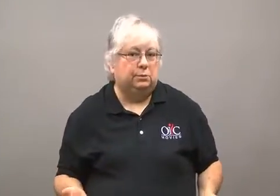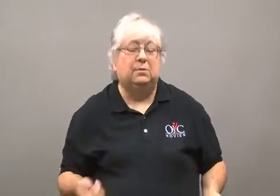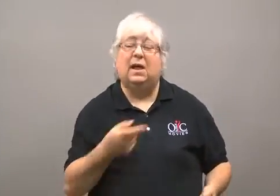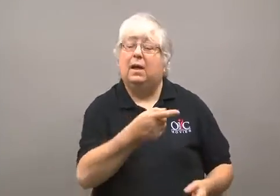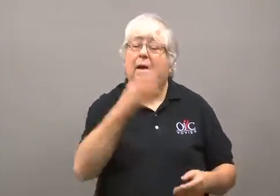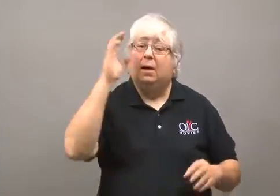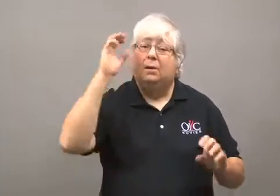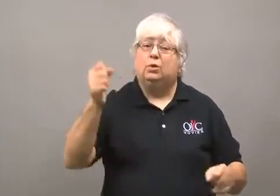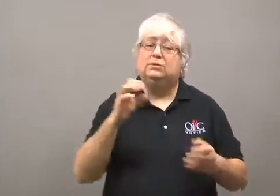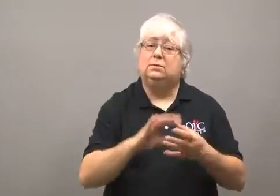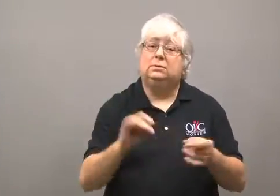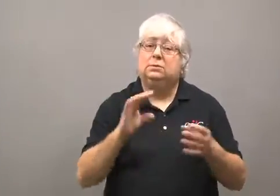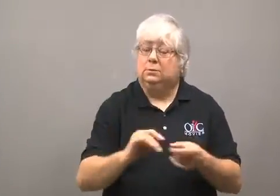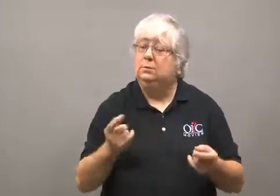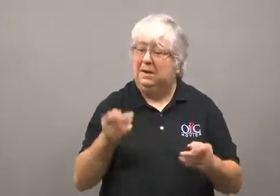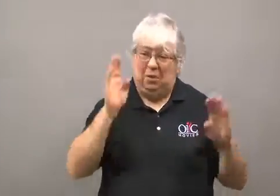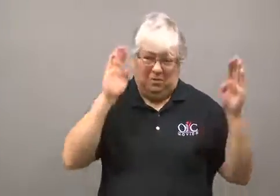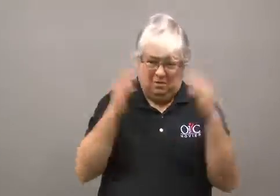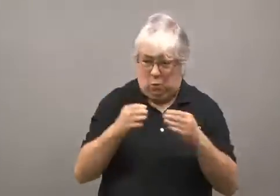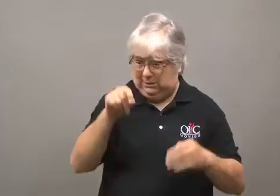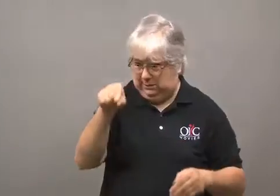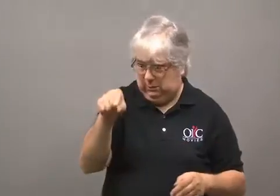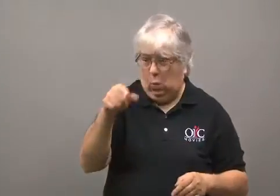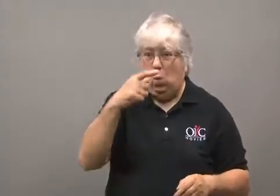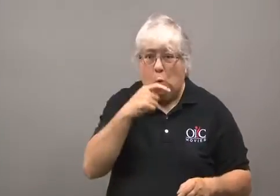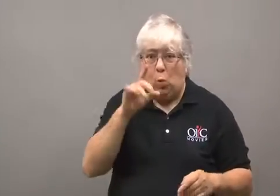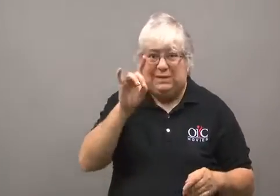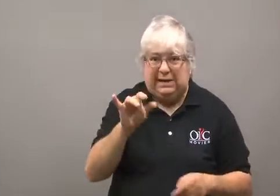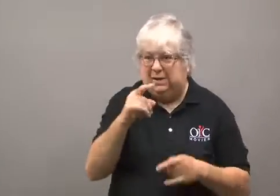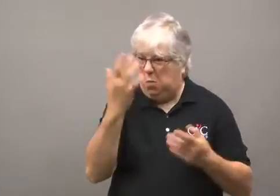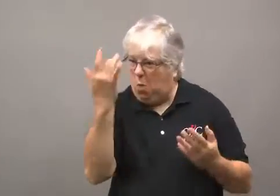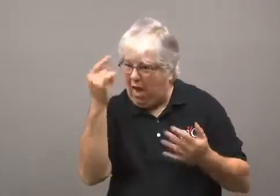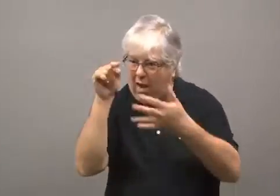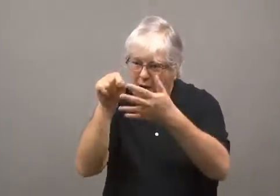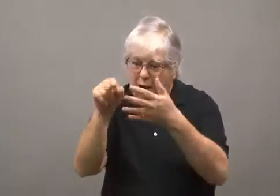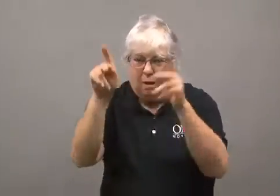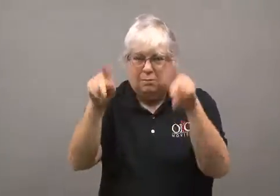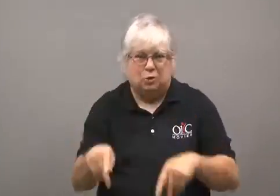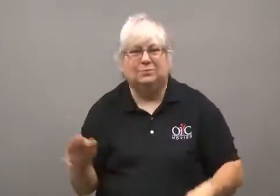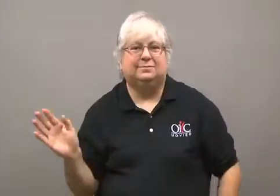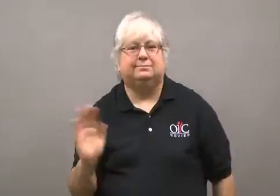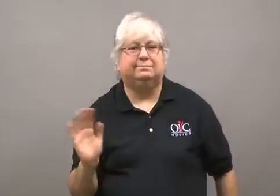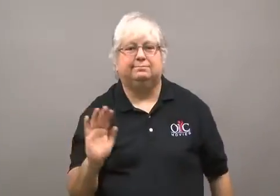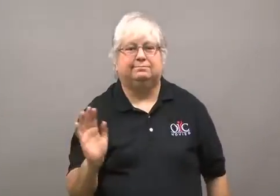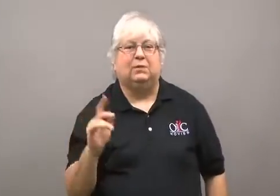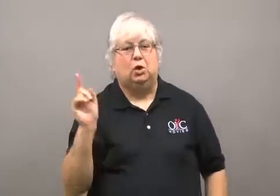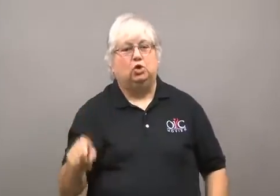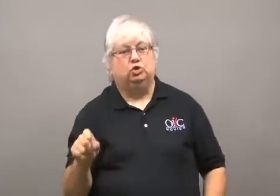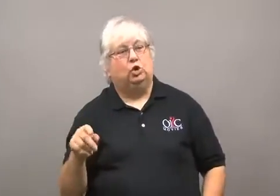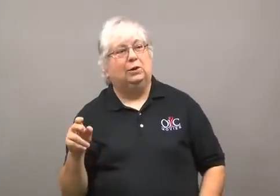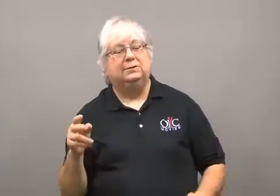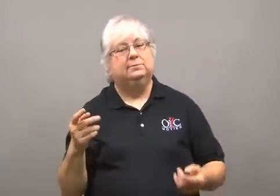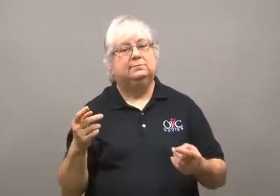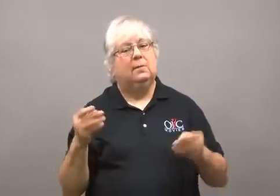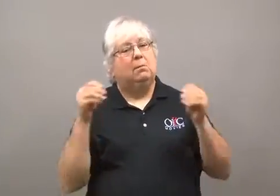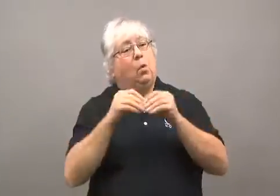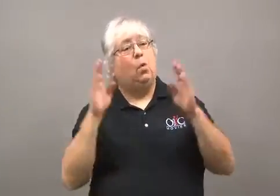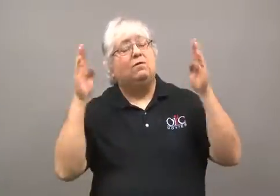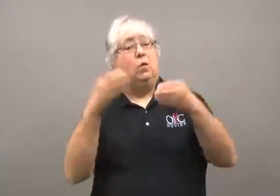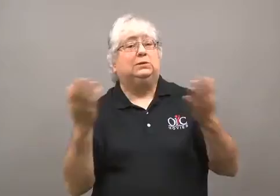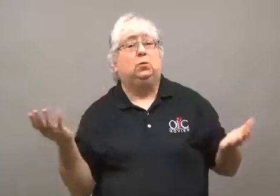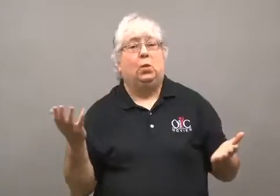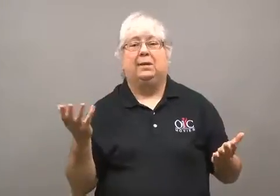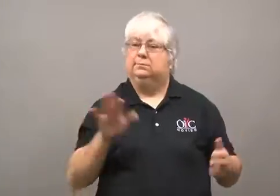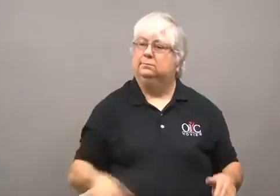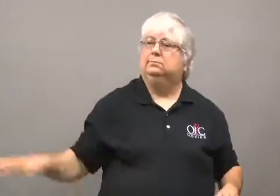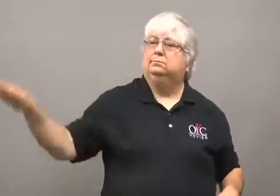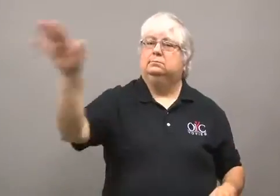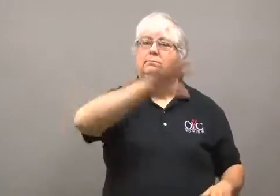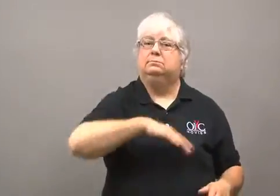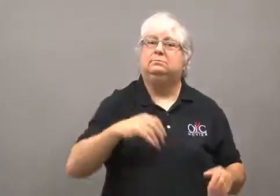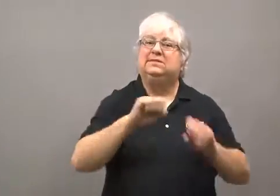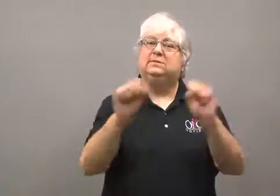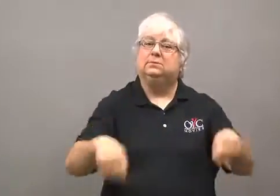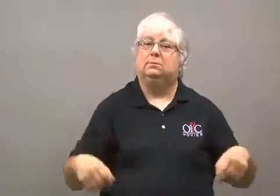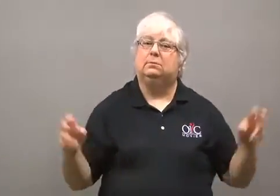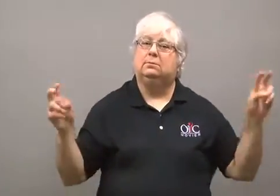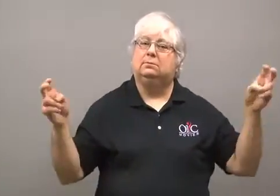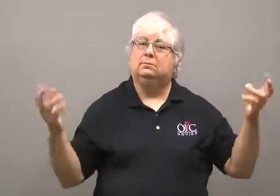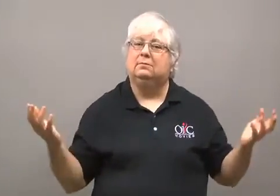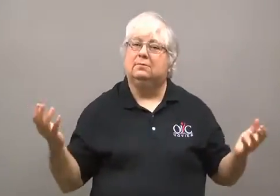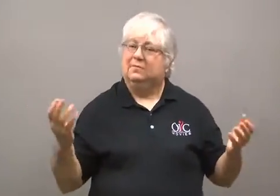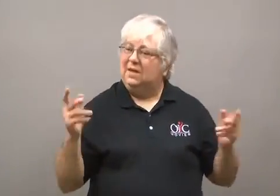The President said the focus shouldn't be on the perpetrator, but on the system.